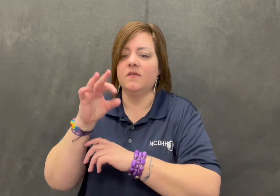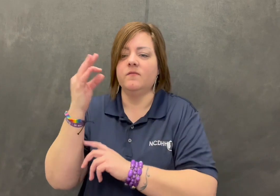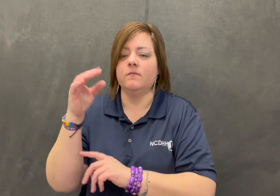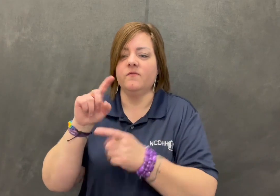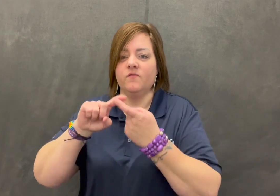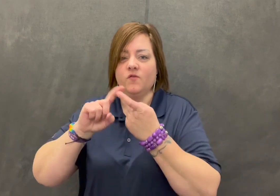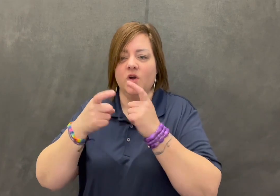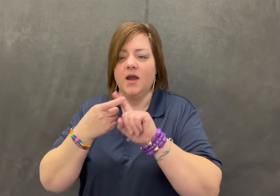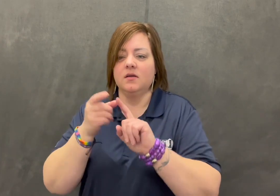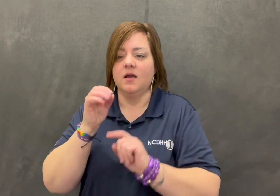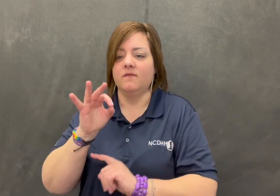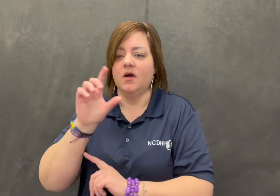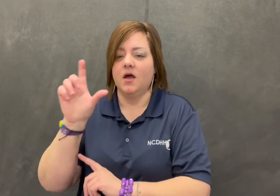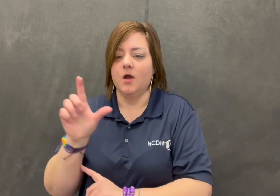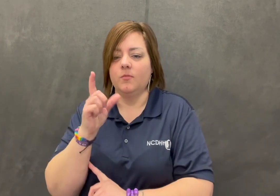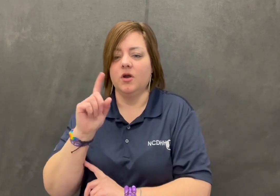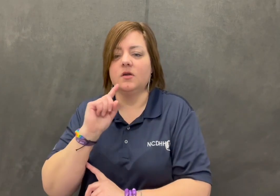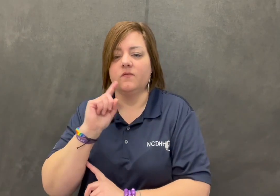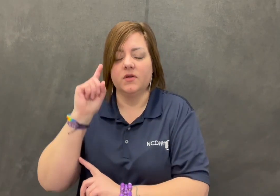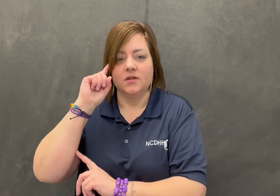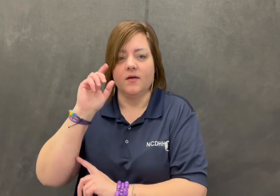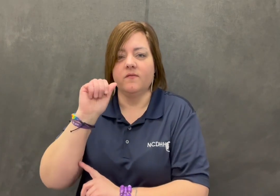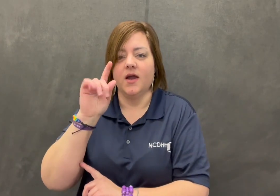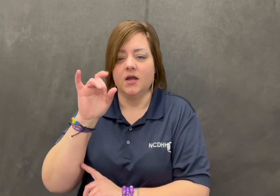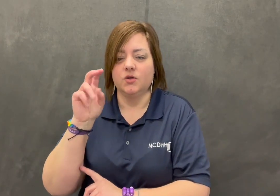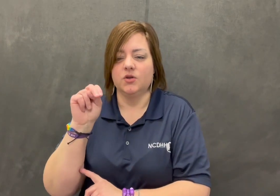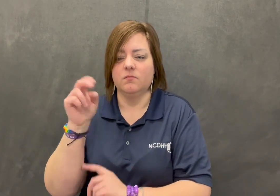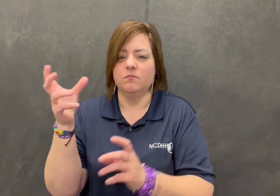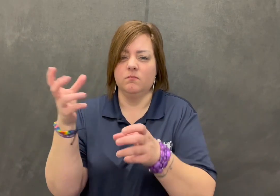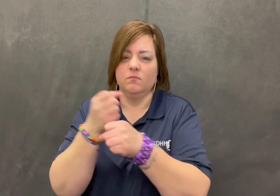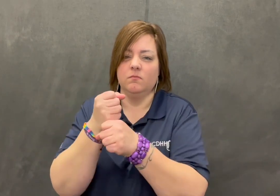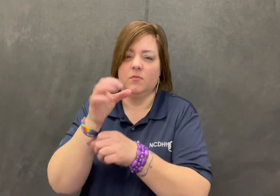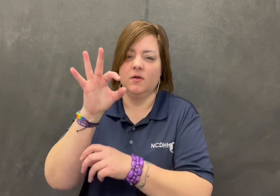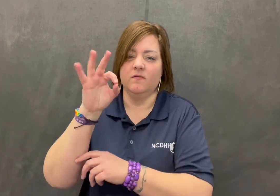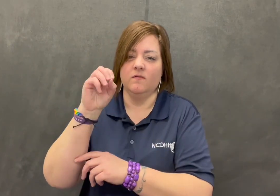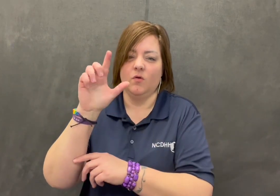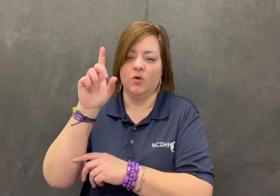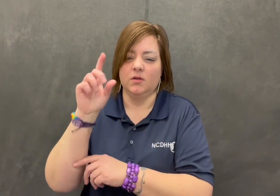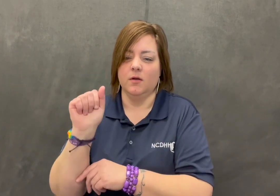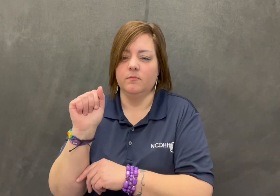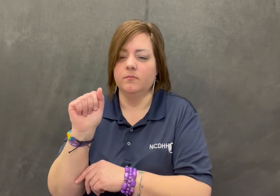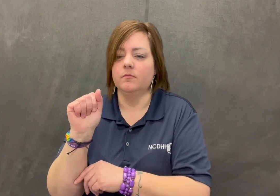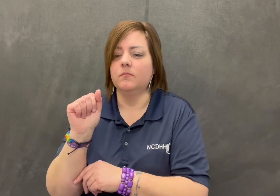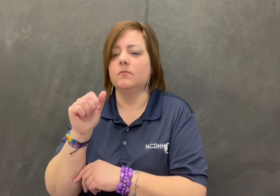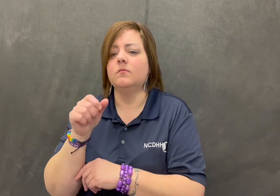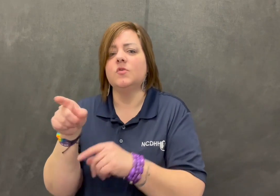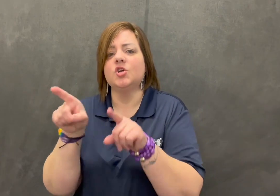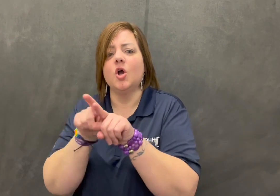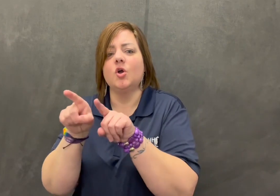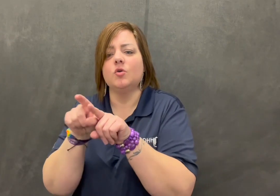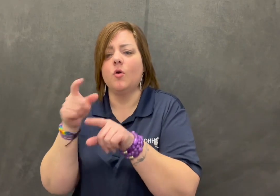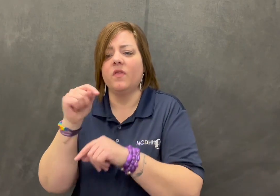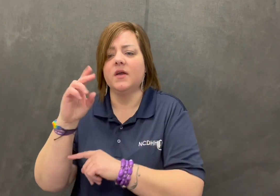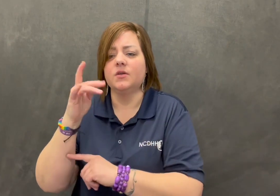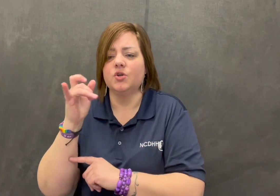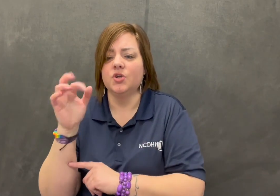She is President and founder of the Friends of Libraries for Deaf Action FOLDA for short and